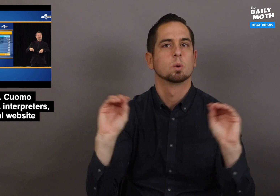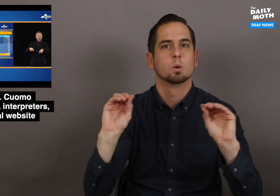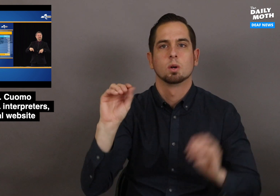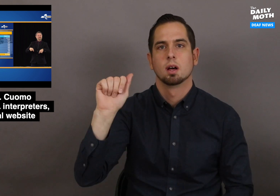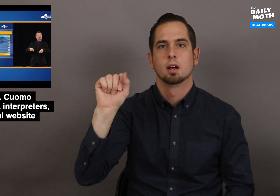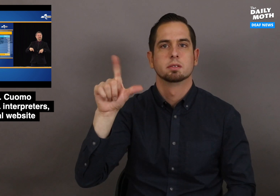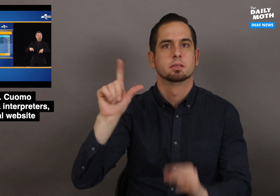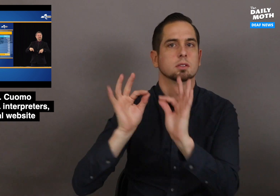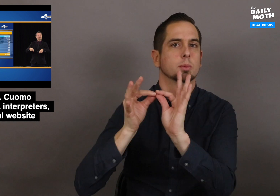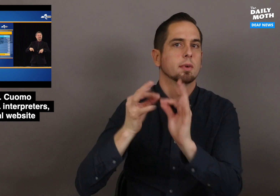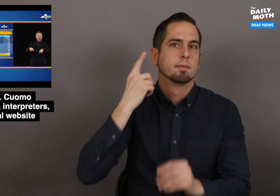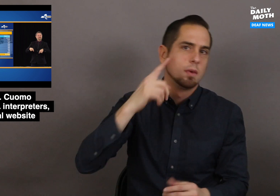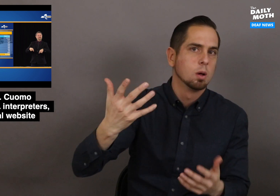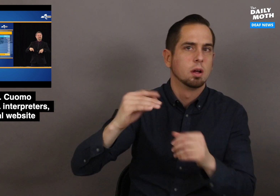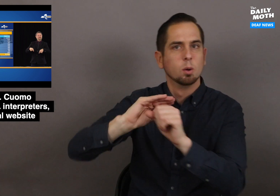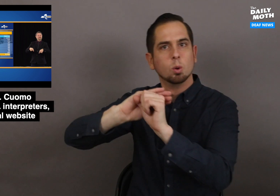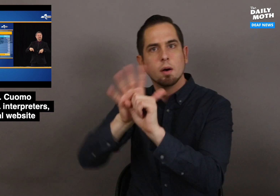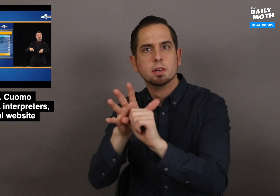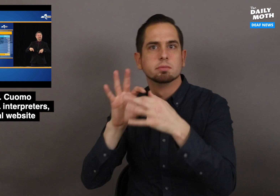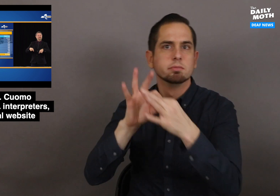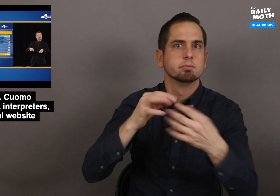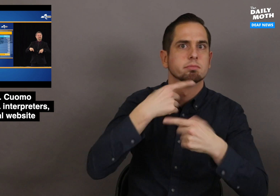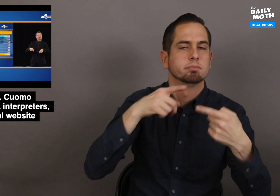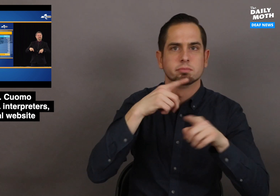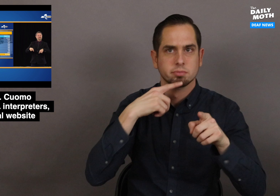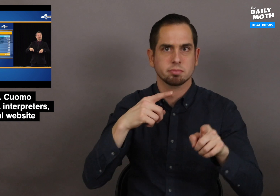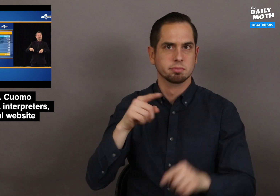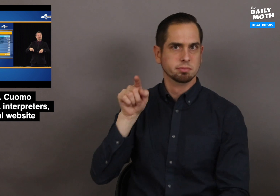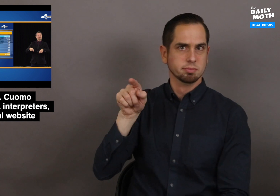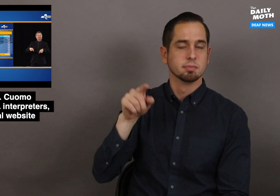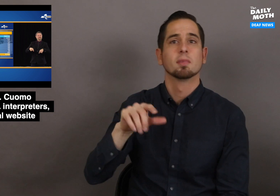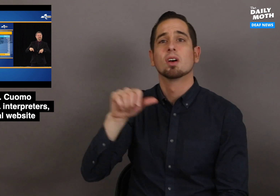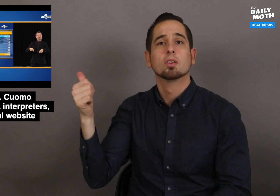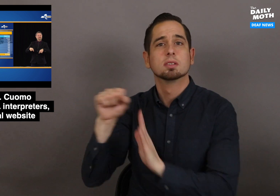that did not provide ASL interpreters for coronavirus related announcements.